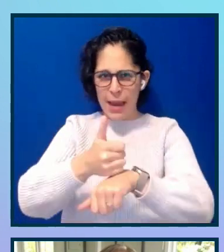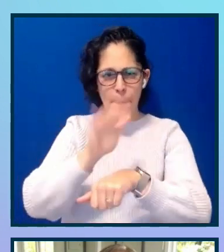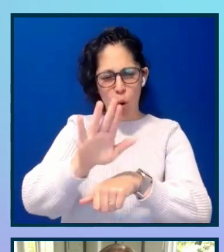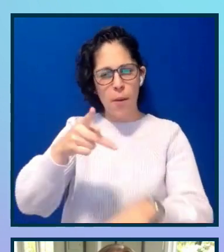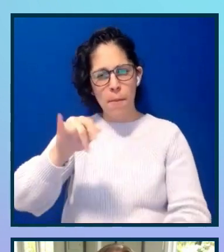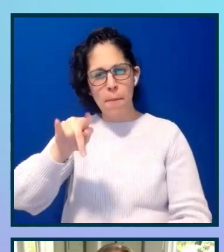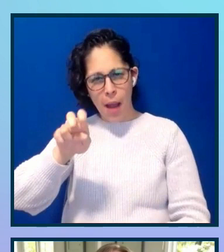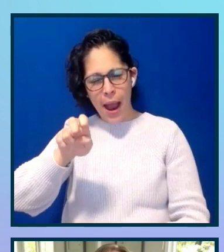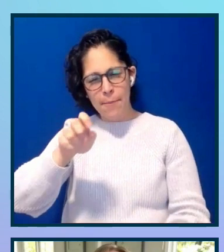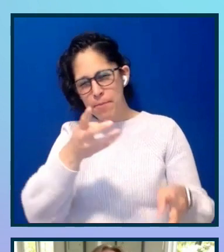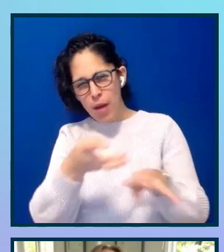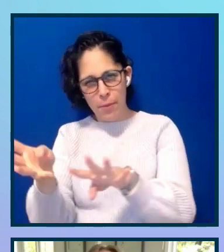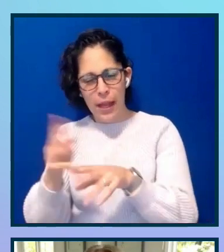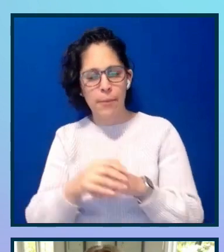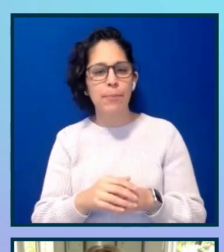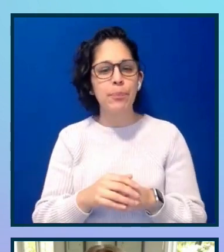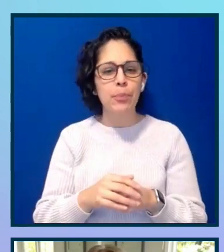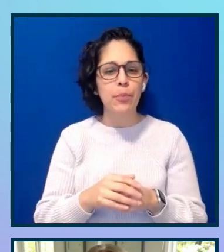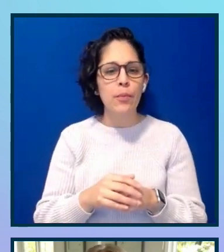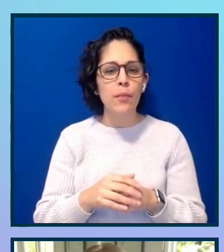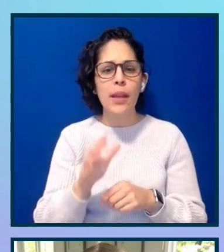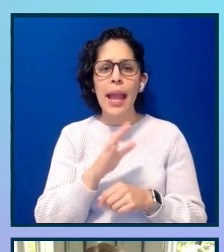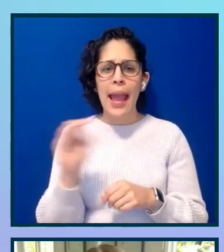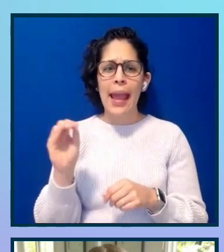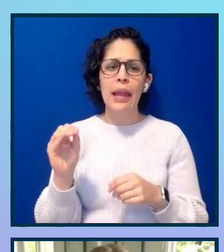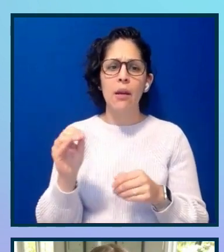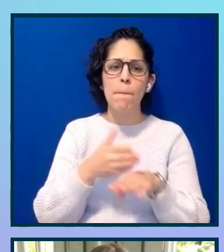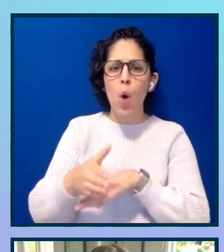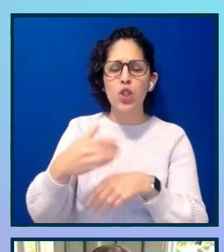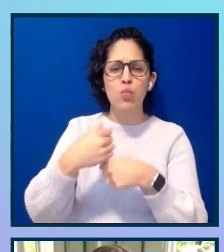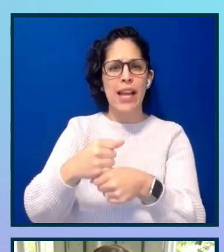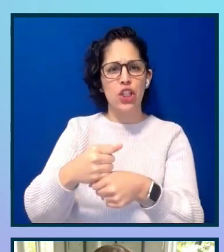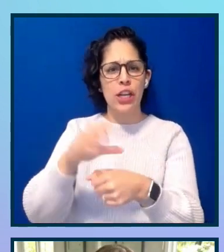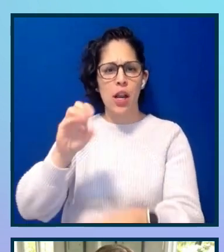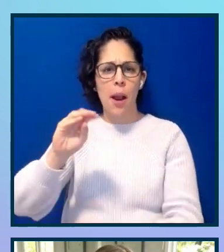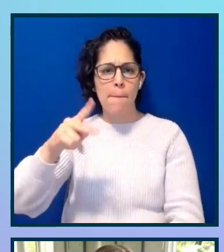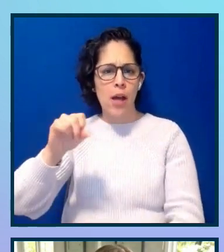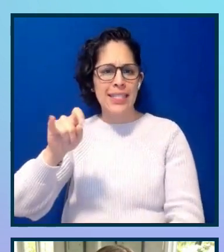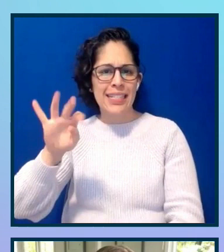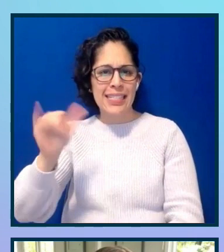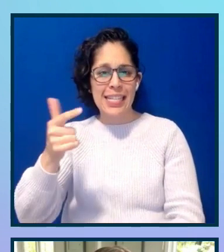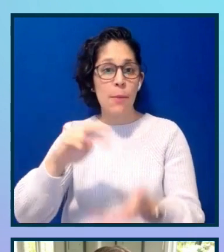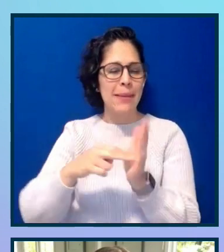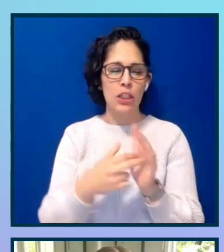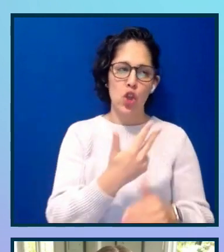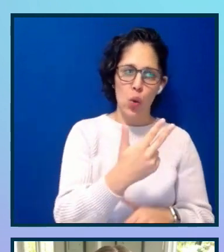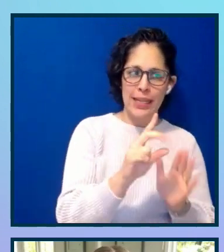And post-production compositing, that's obvious when you take something out of a 3D output